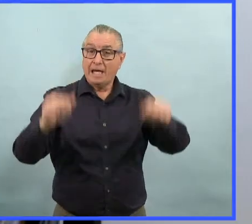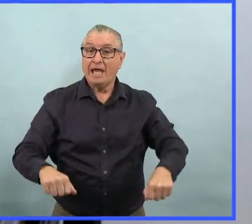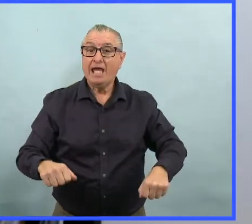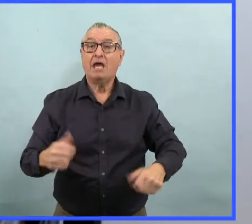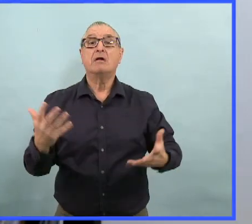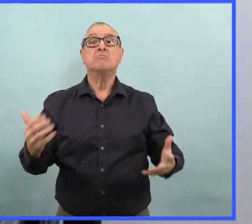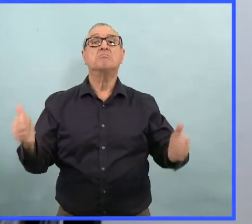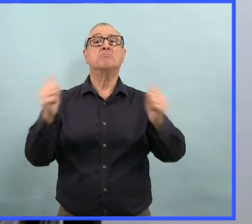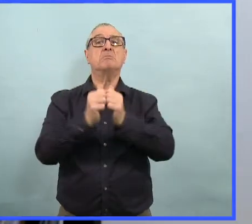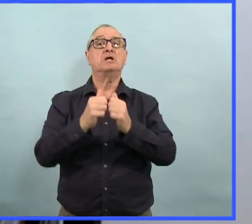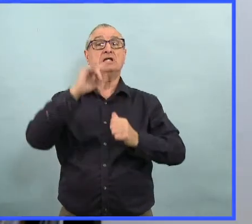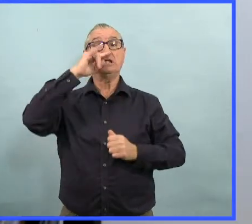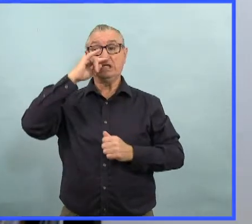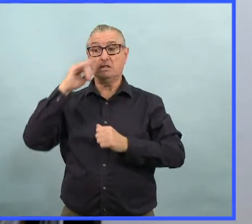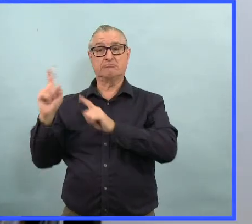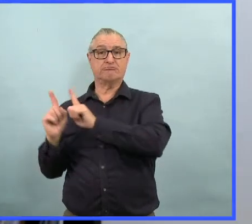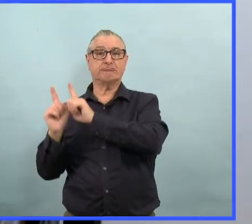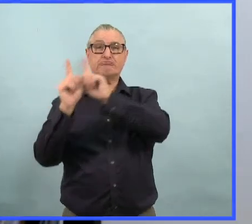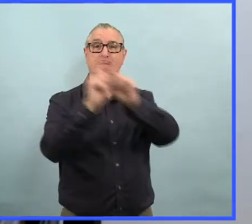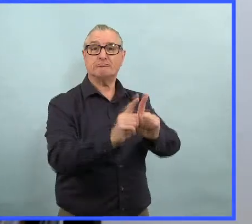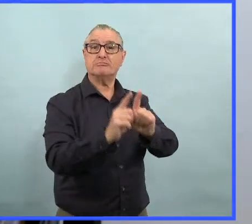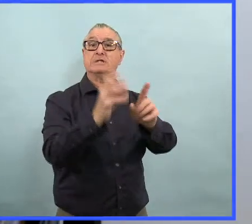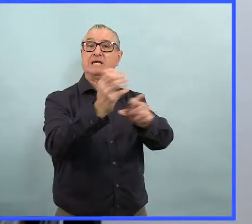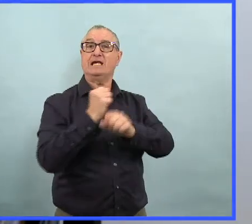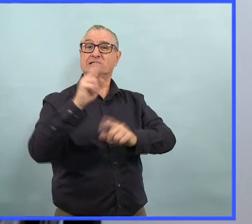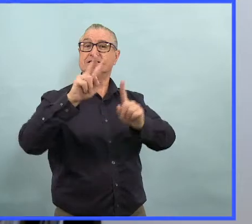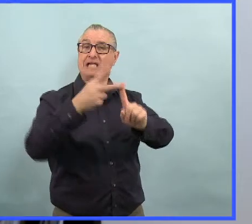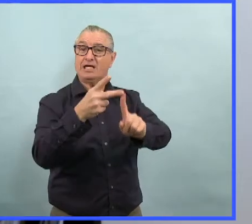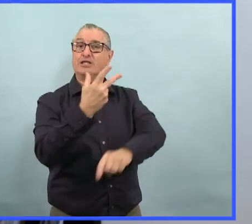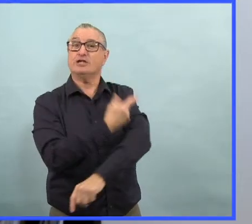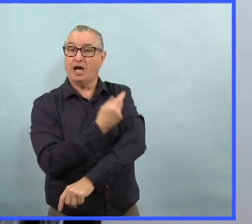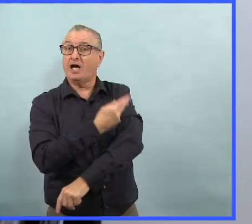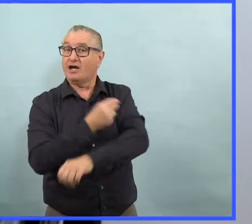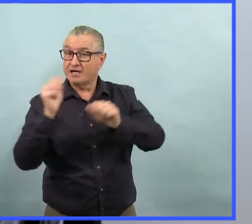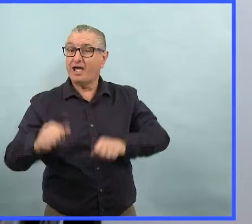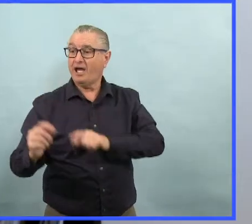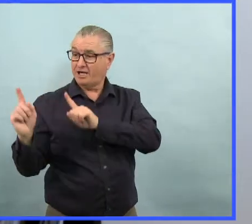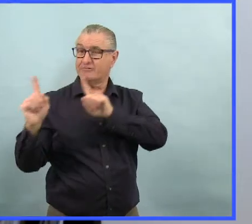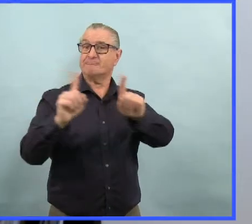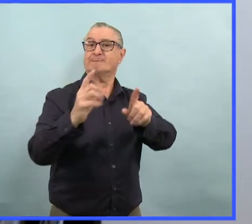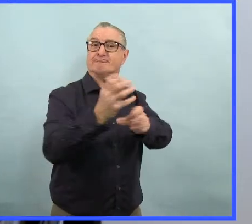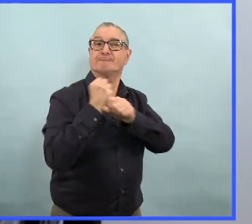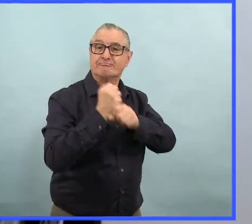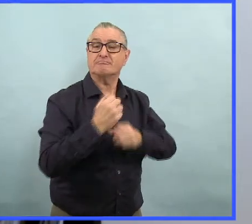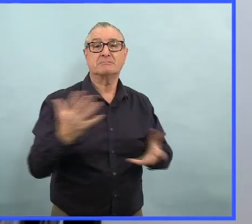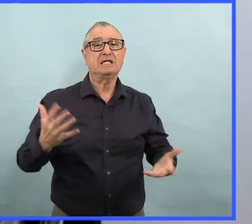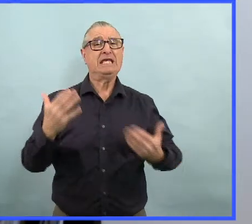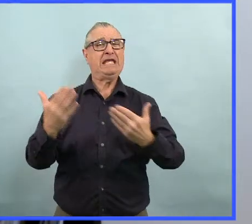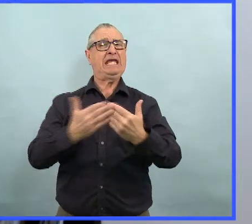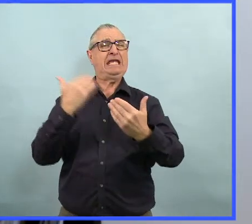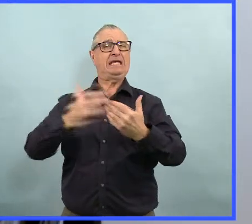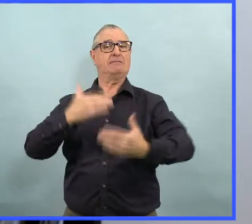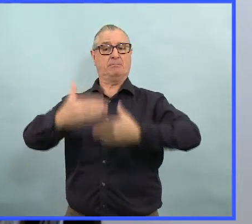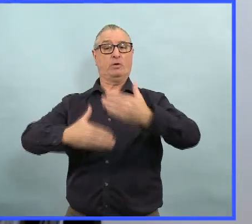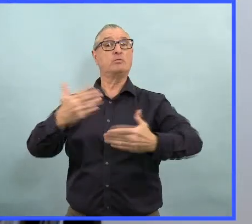convenient and it's close to your home delivering the second round of vaccines to children age 5 to